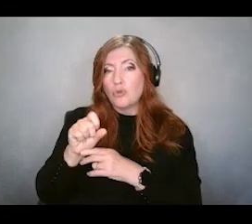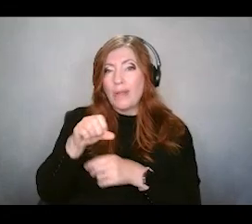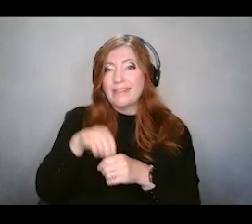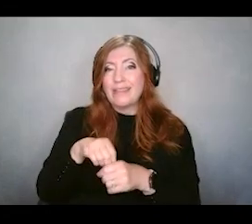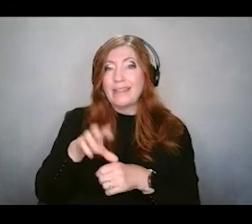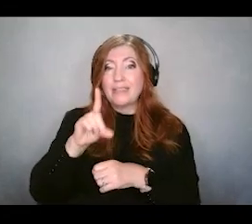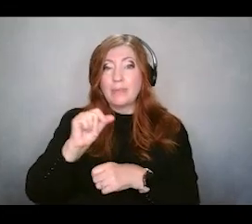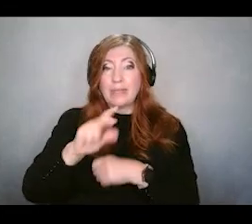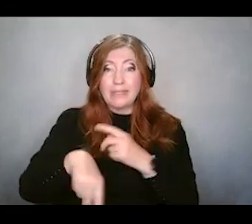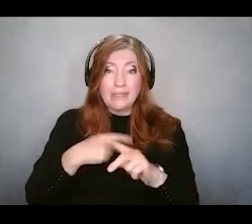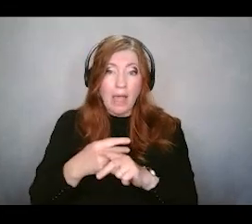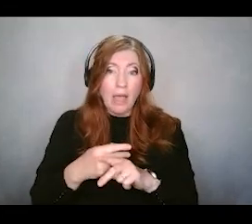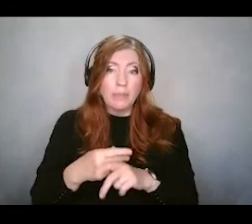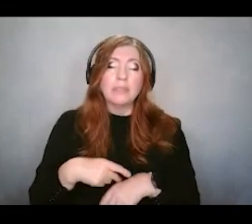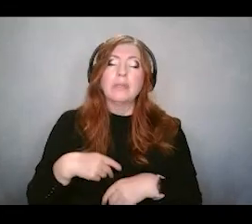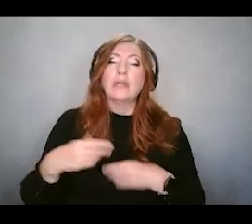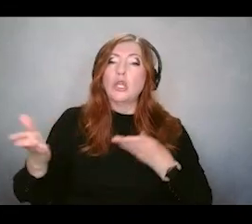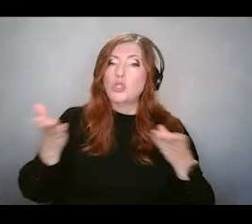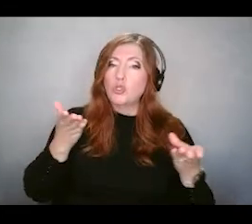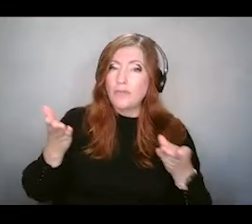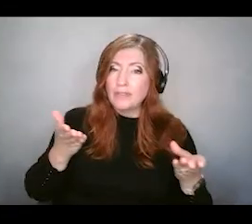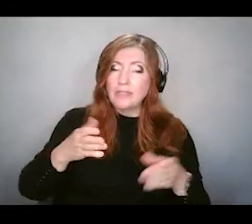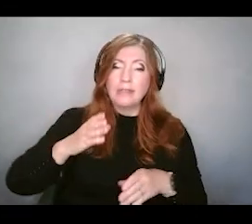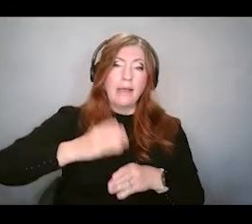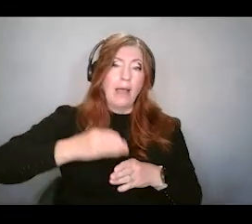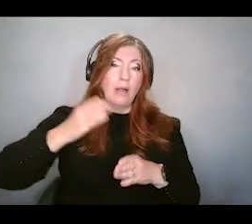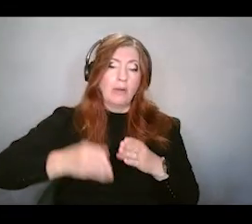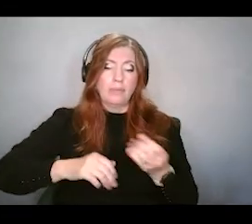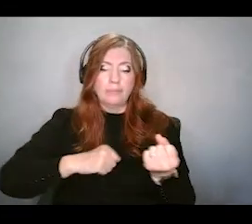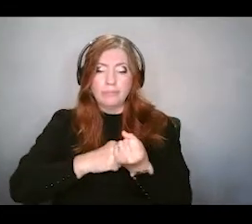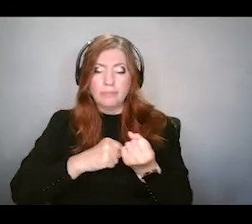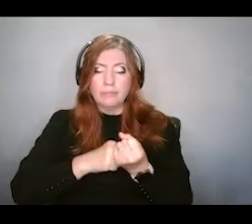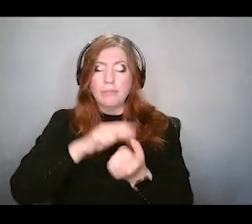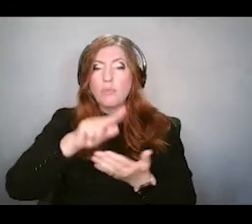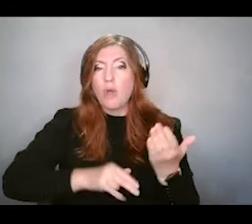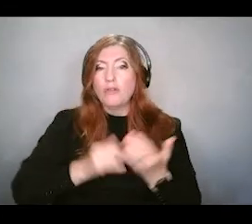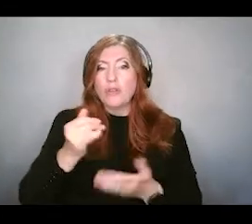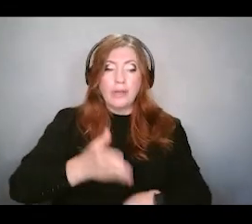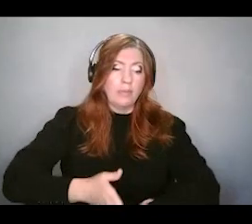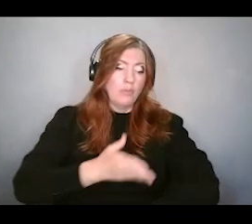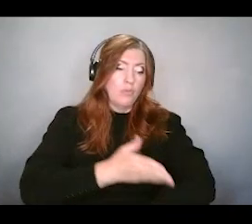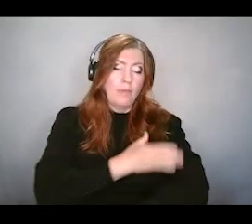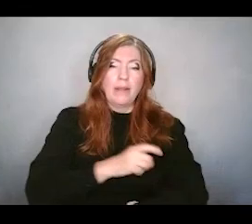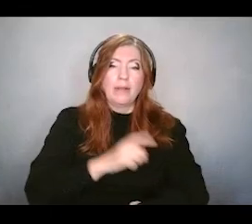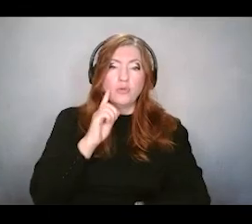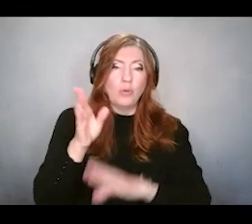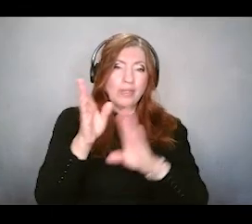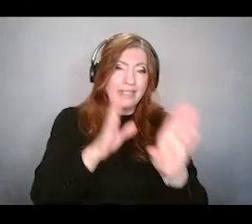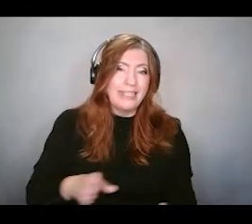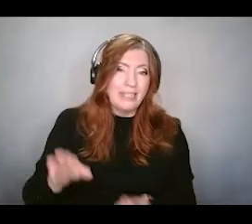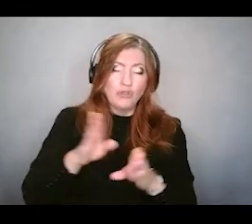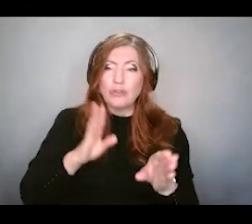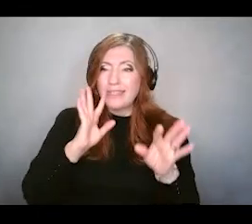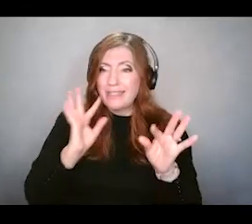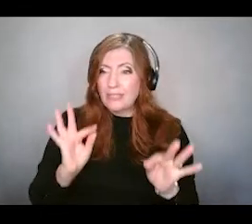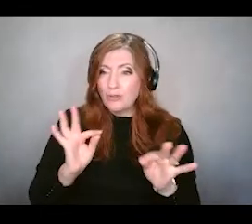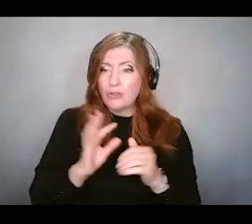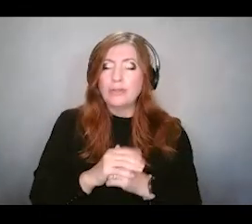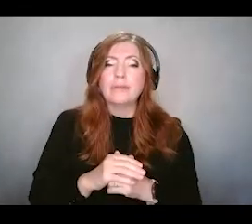and outcomes, supporting project improvements and strategic decisions. It also ensures we can